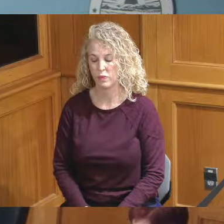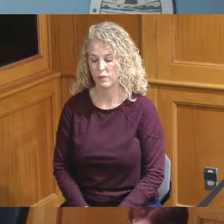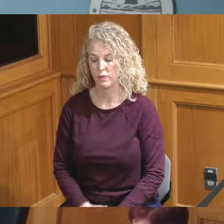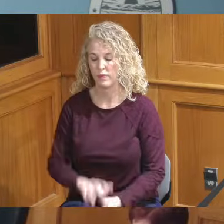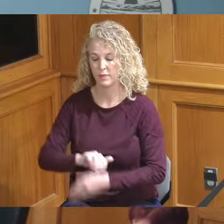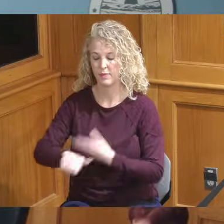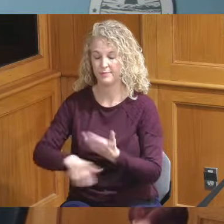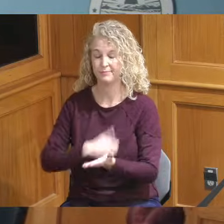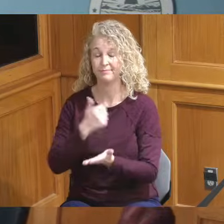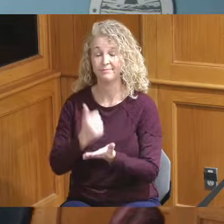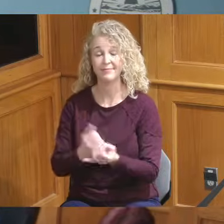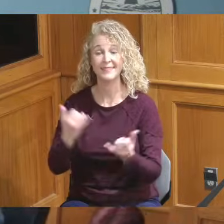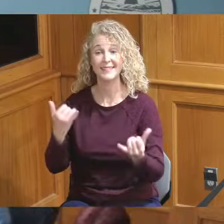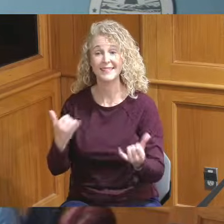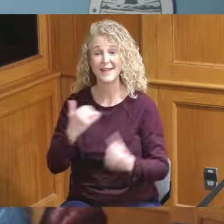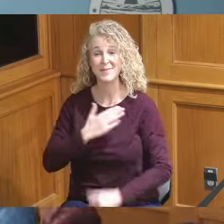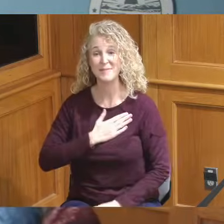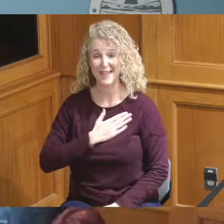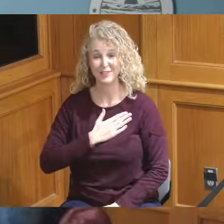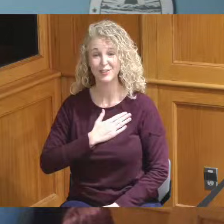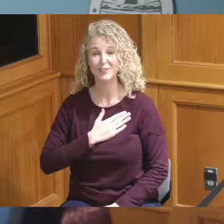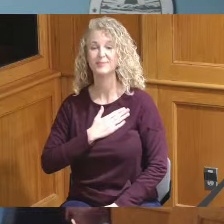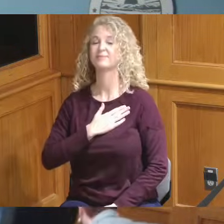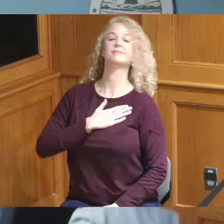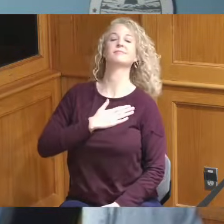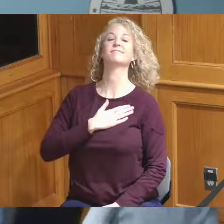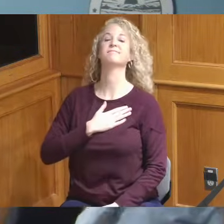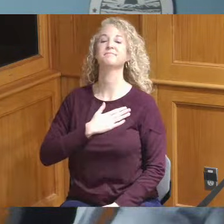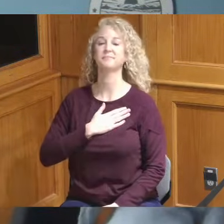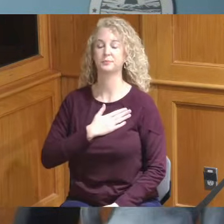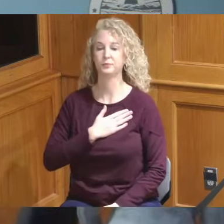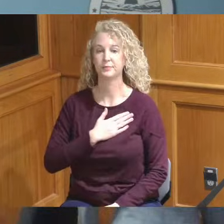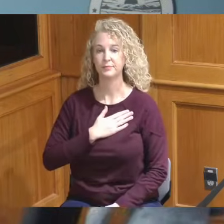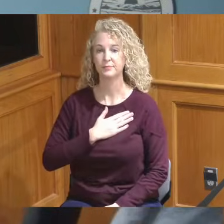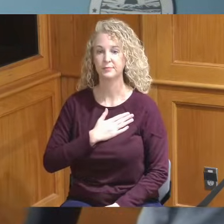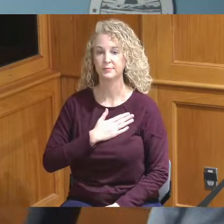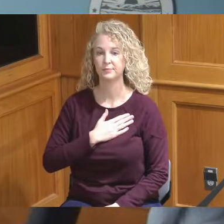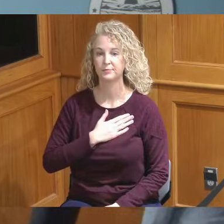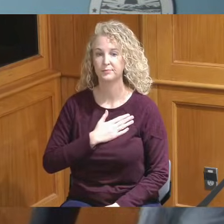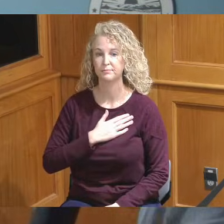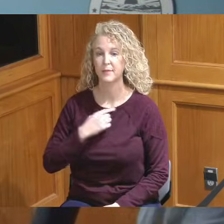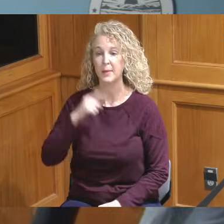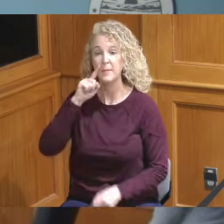Amen. I pledge